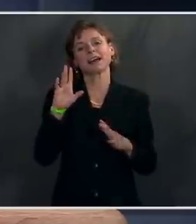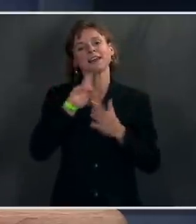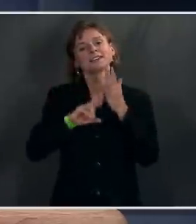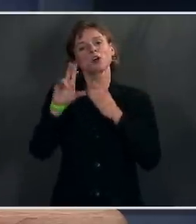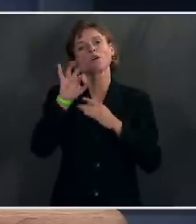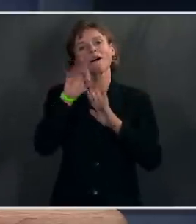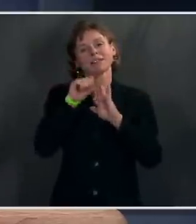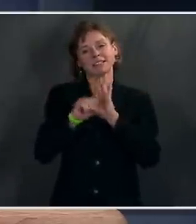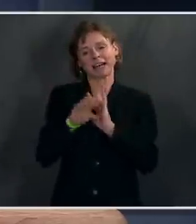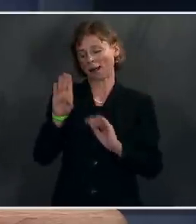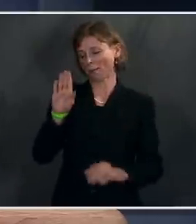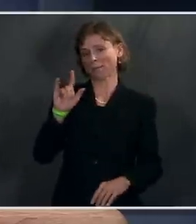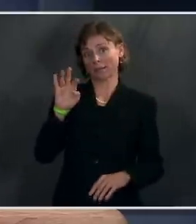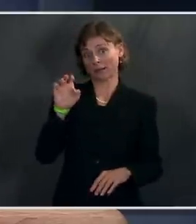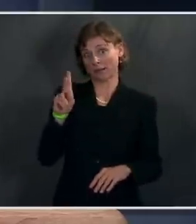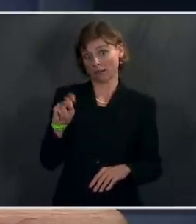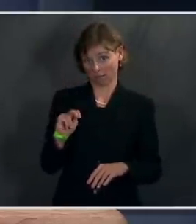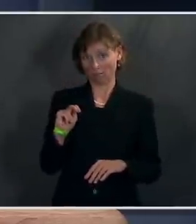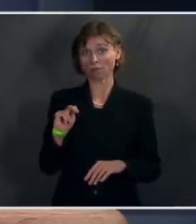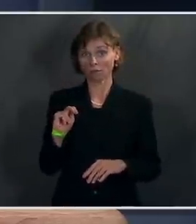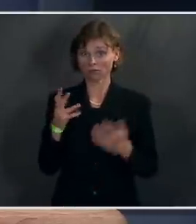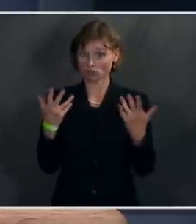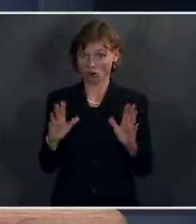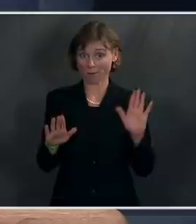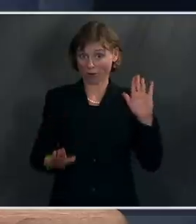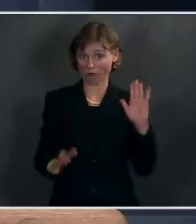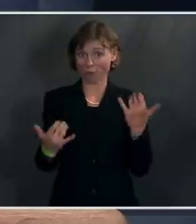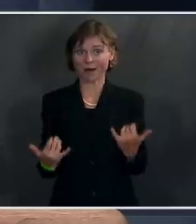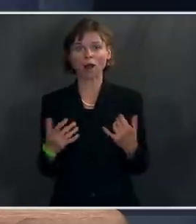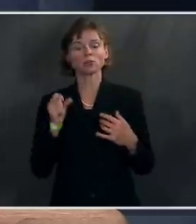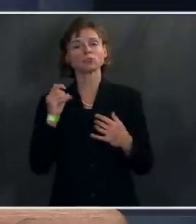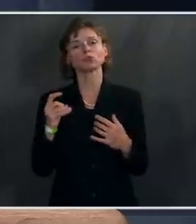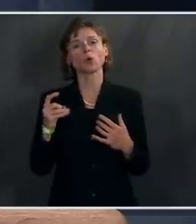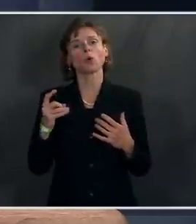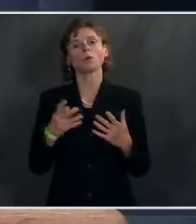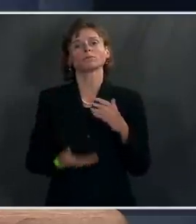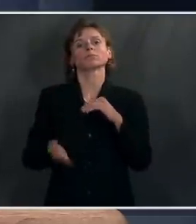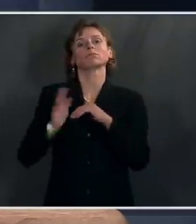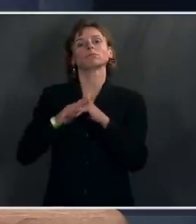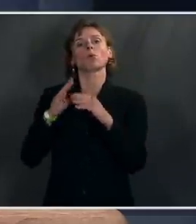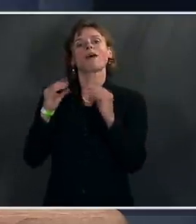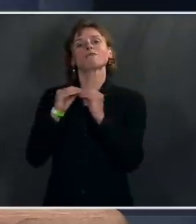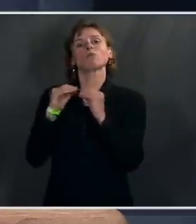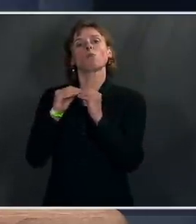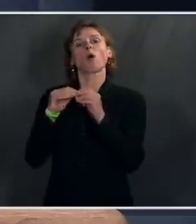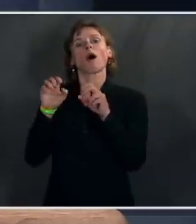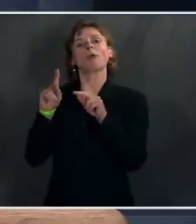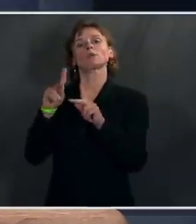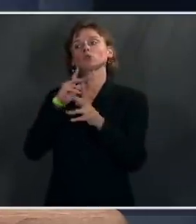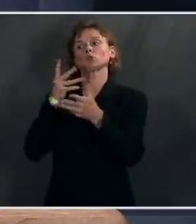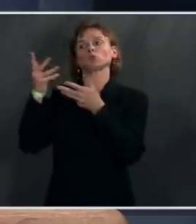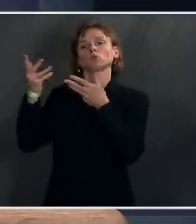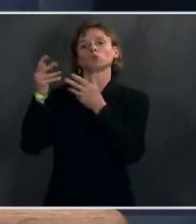there are additional layers to engage with the Chinese, but we'll let you know when a call is happening